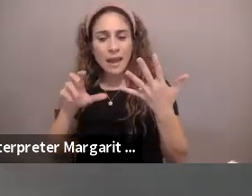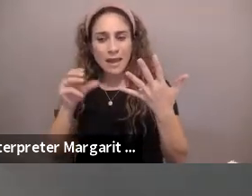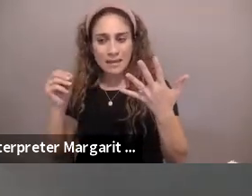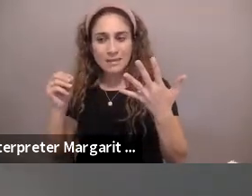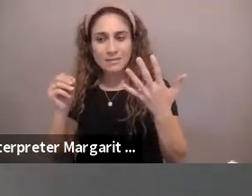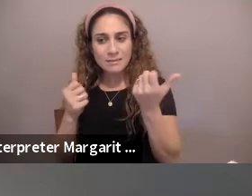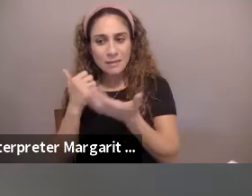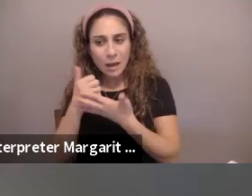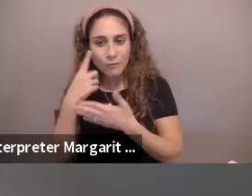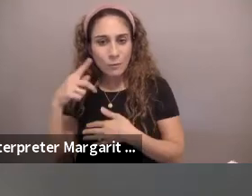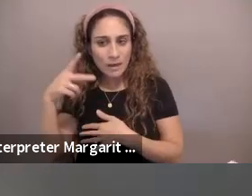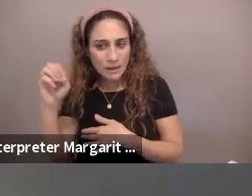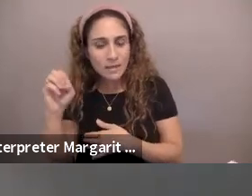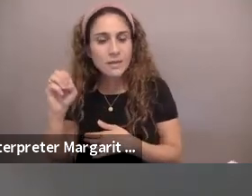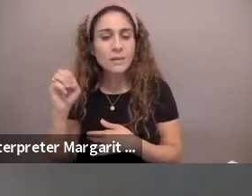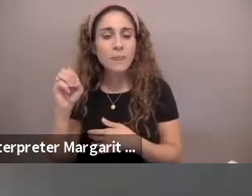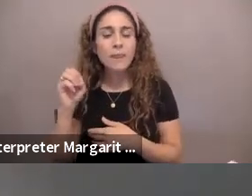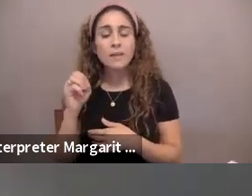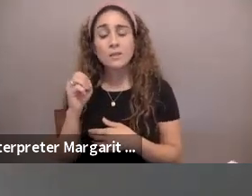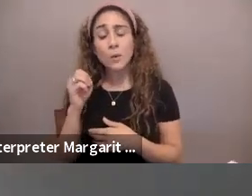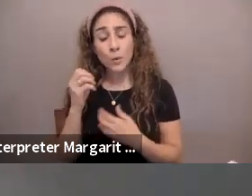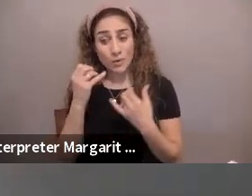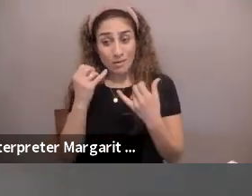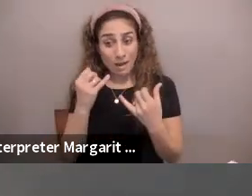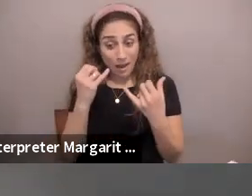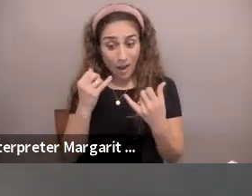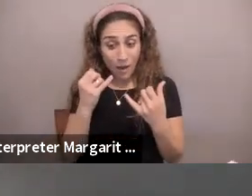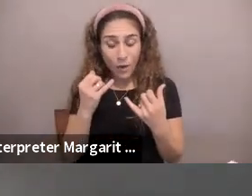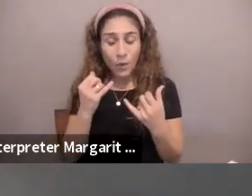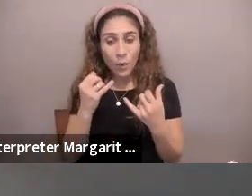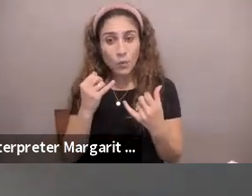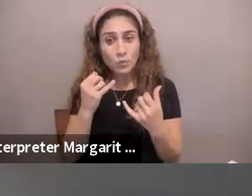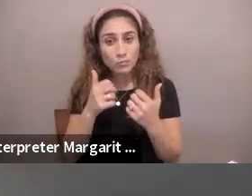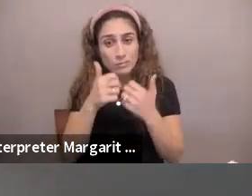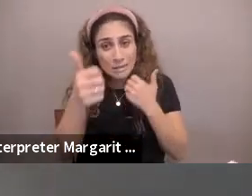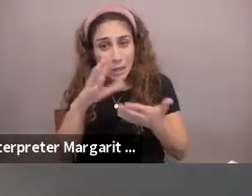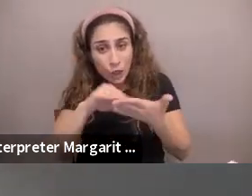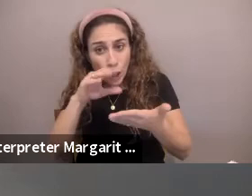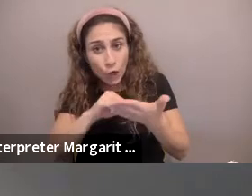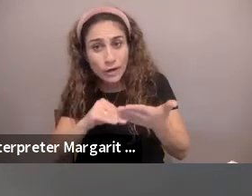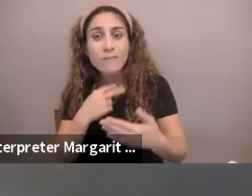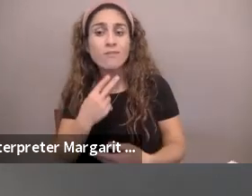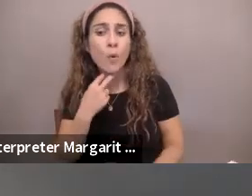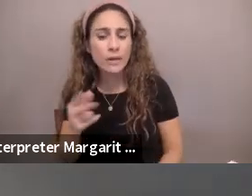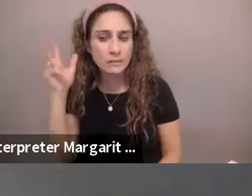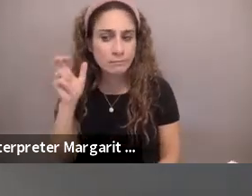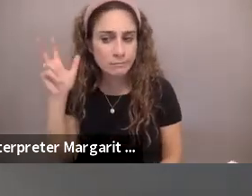While he is getting the voice and instruction from these people through virtual learning, I'm being required to be the hands of all of them.